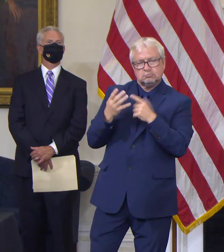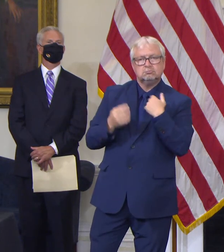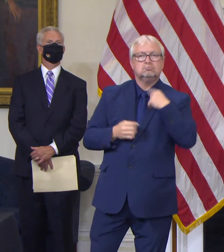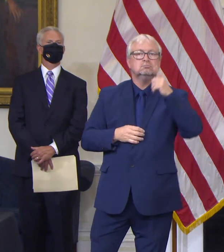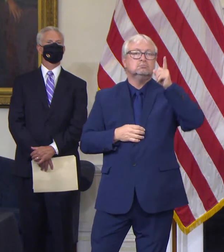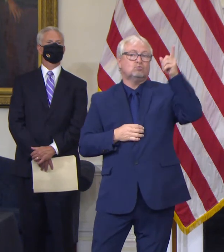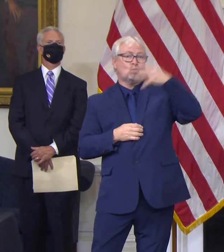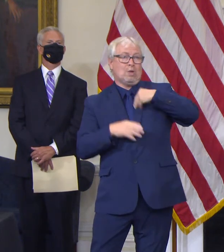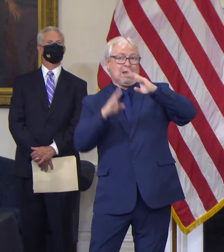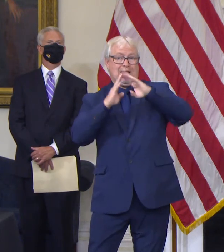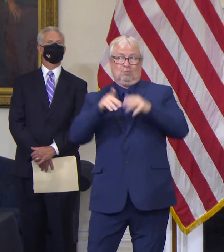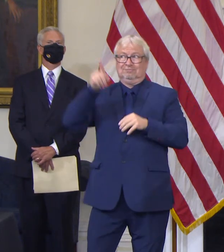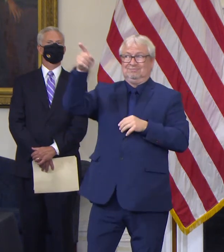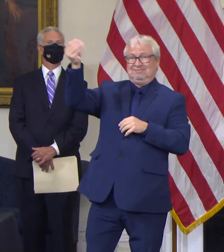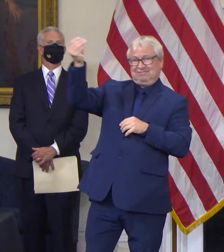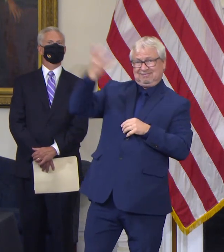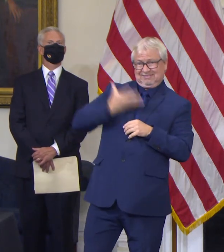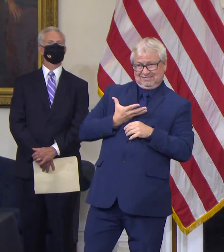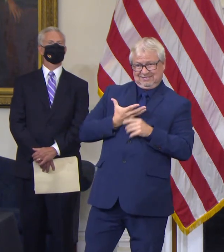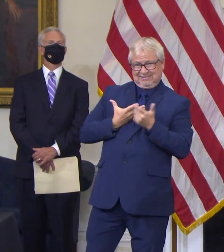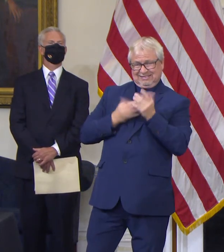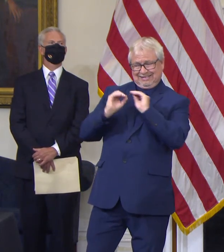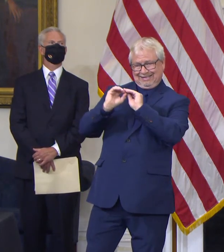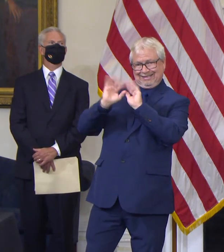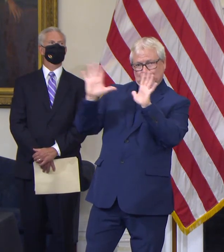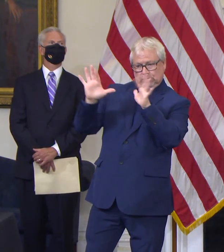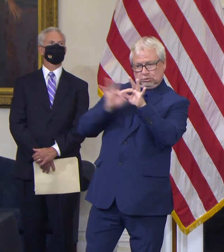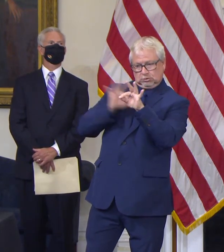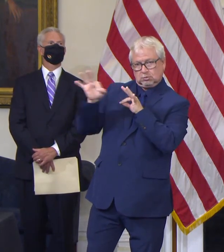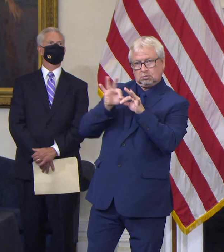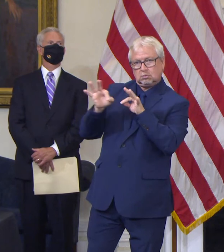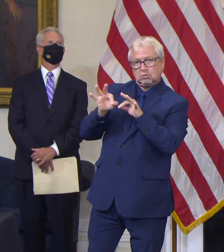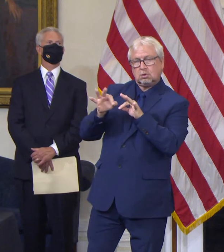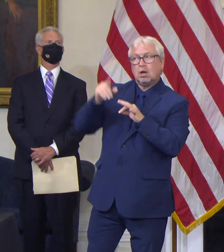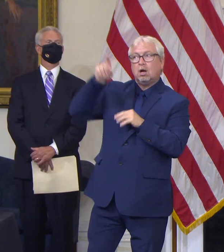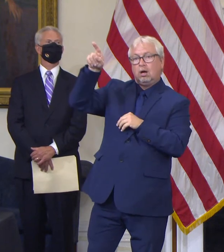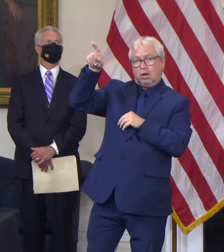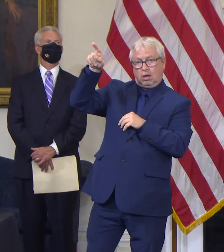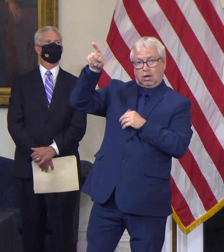to get more definitive answers and broadening of the category hopefully within 2